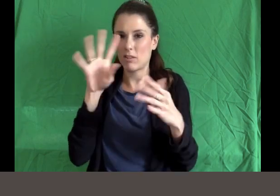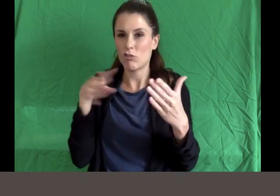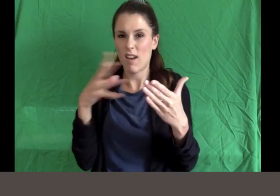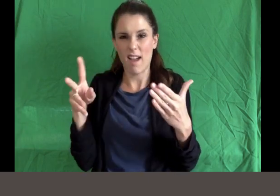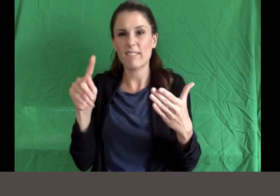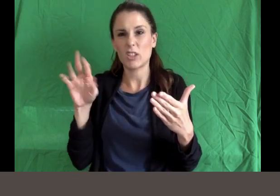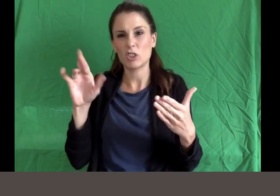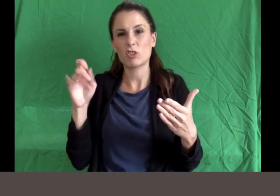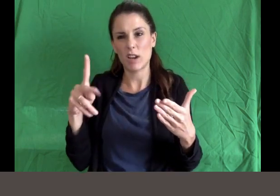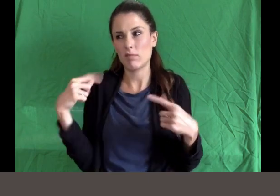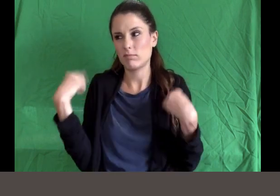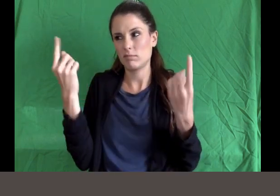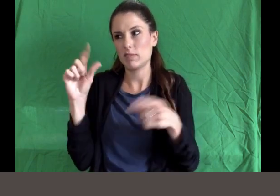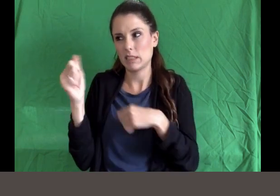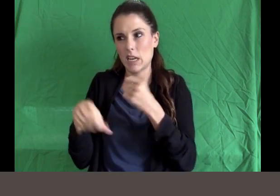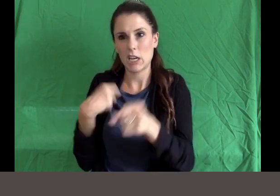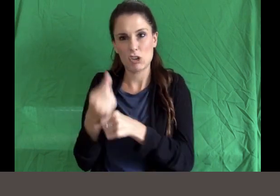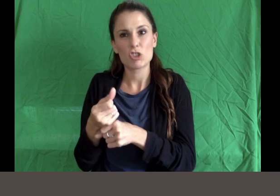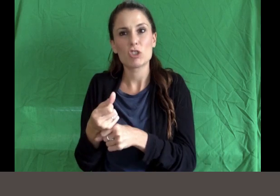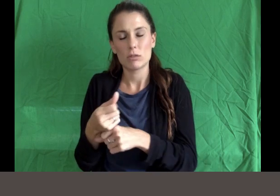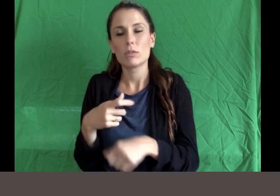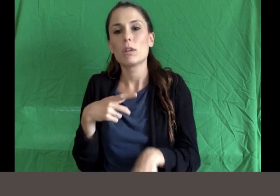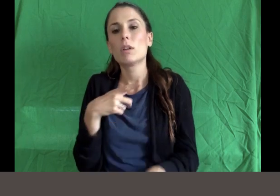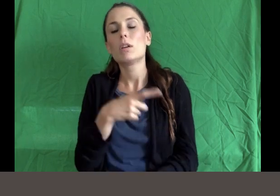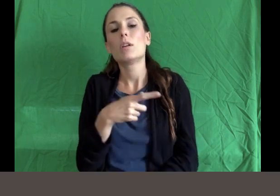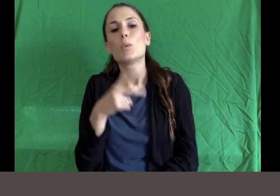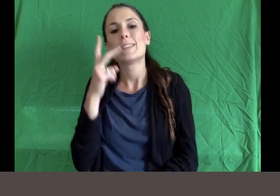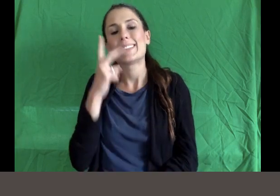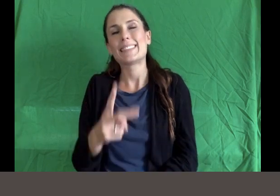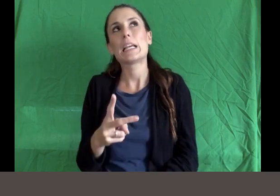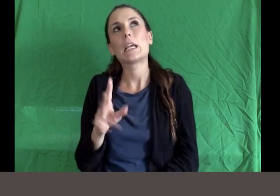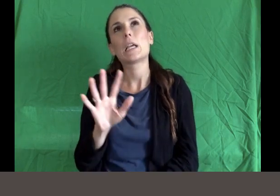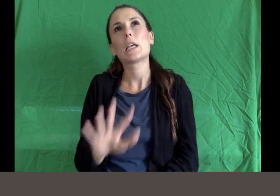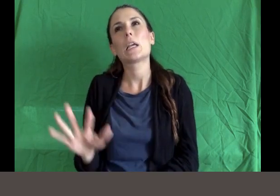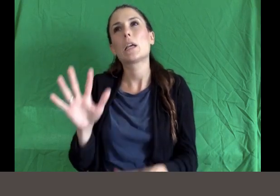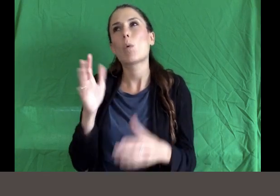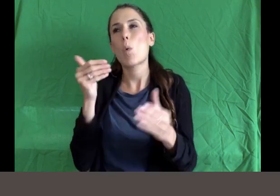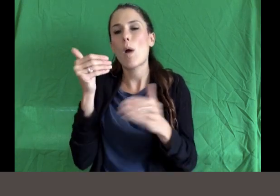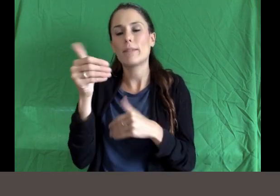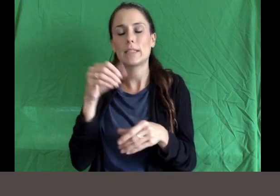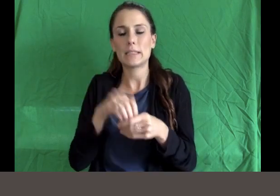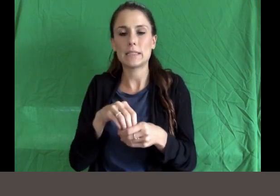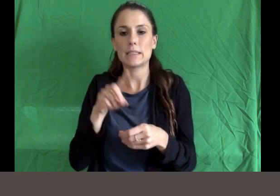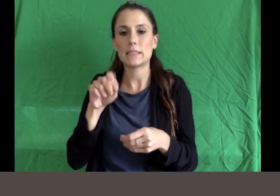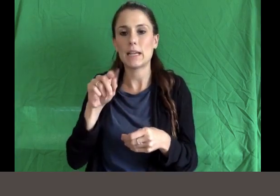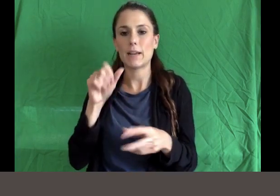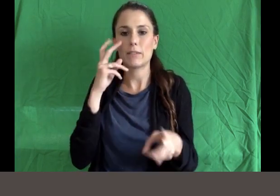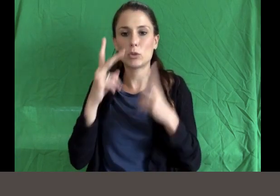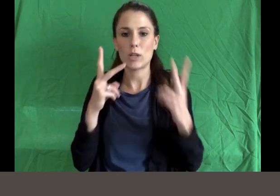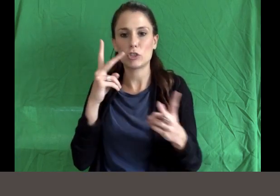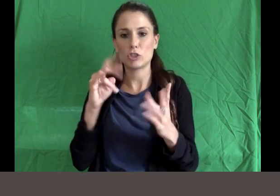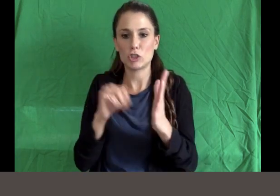right where the whole idea is to show charts of varying degrees and so our default chart here now